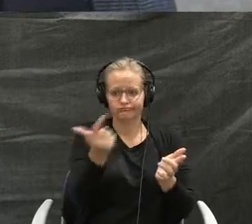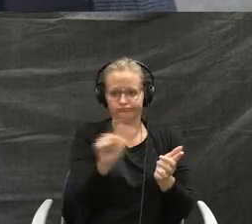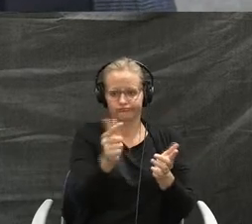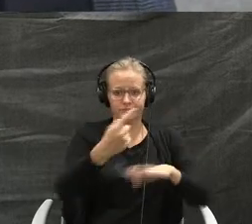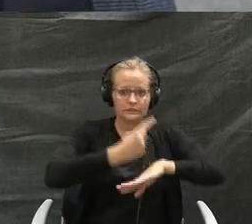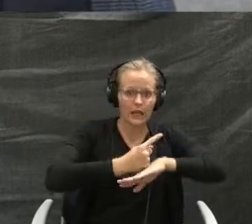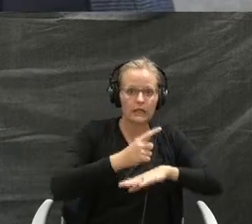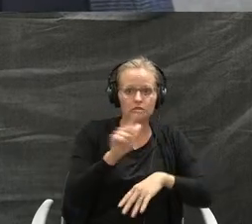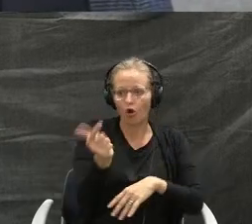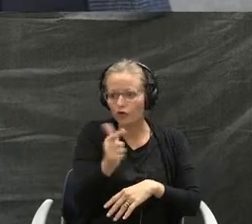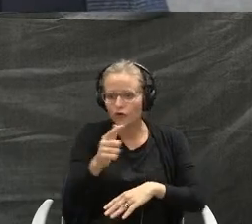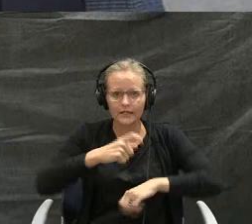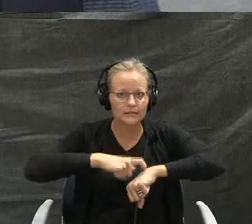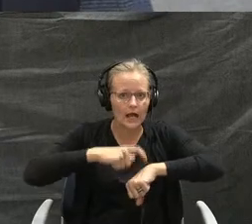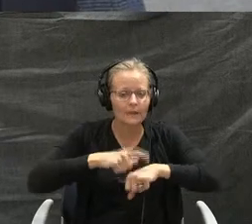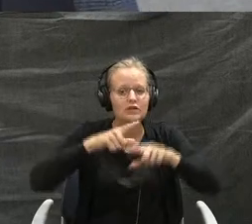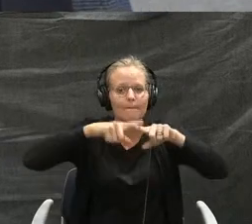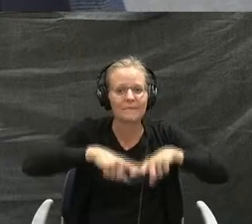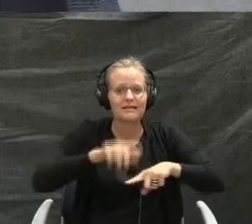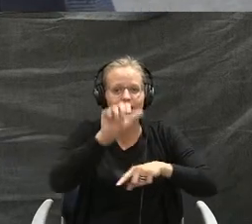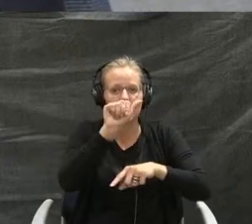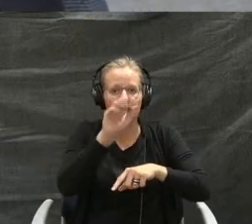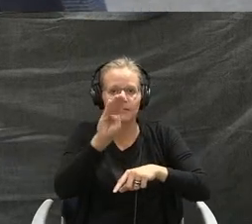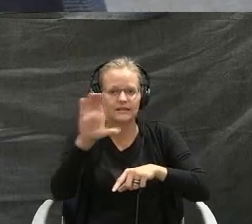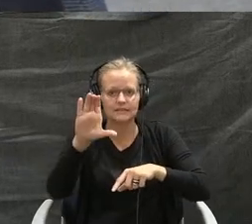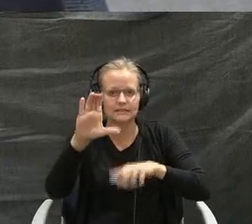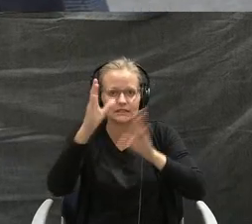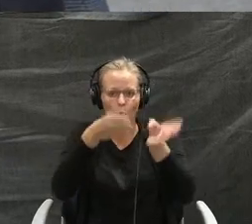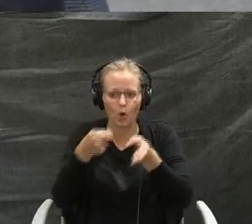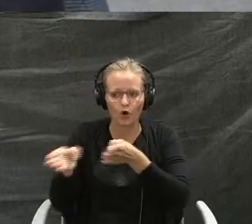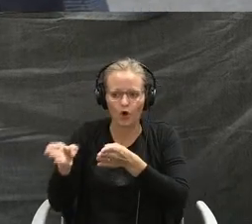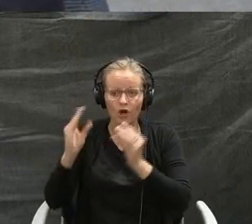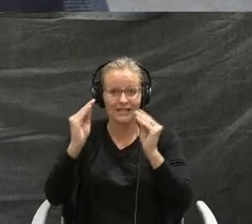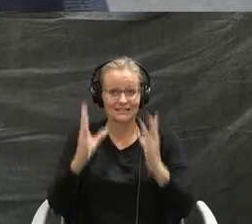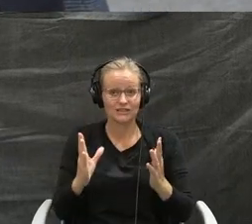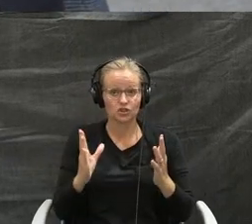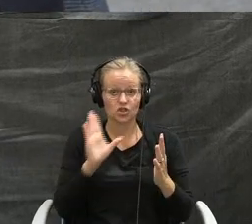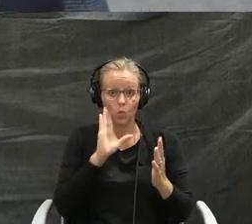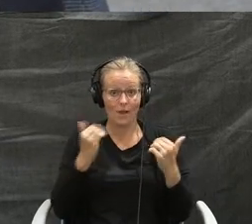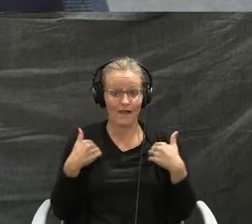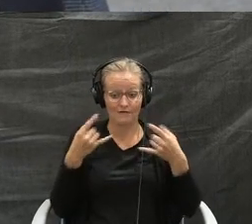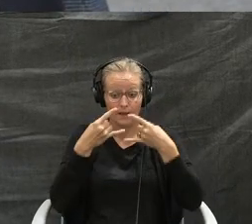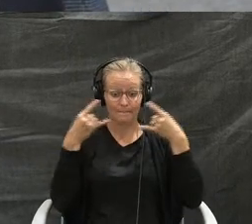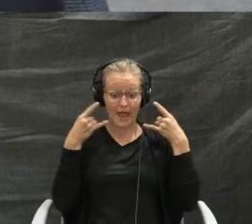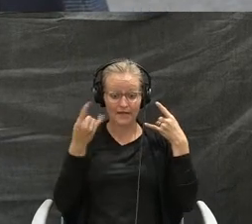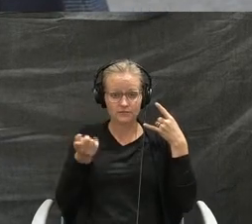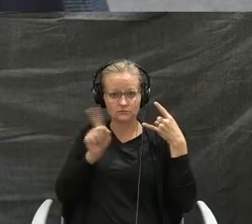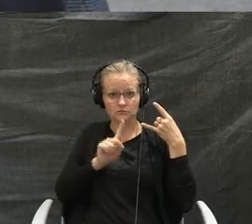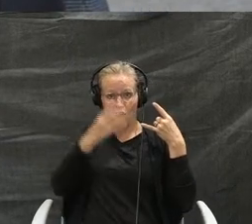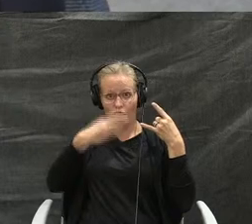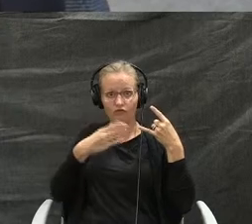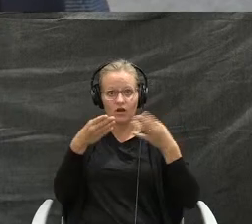teaching from the front of the room masks, while students spread out as much as possible. The benefits of being in the